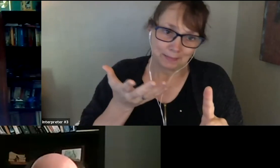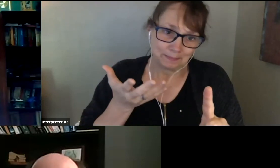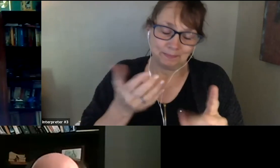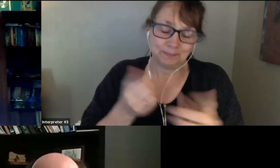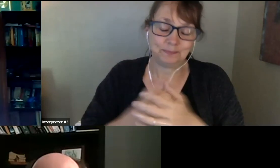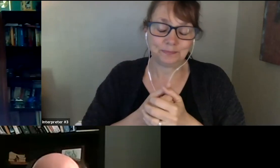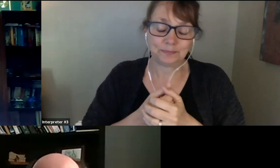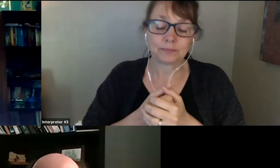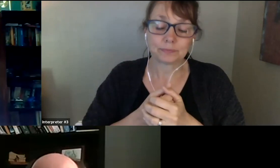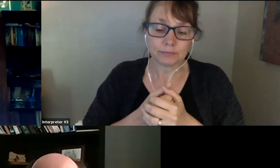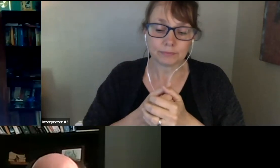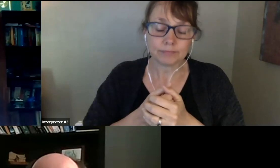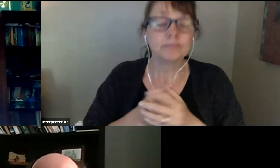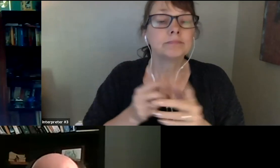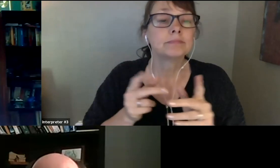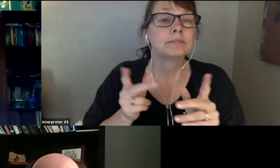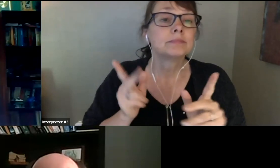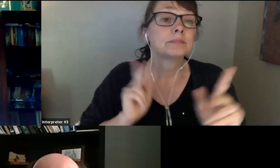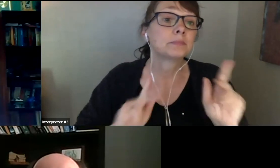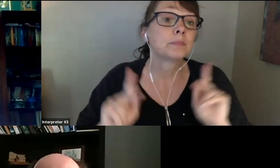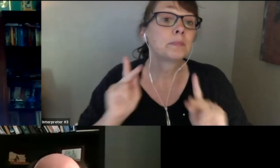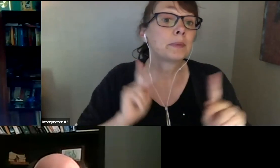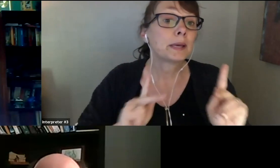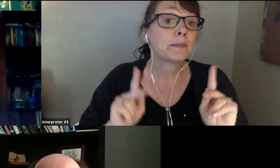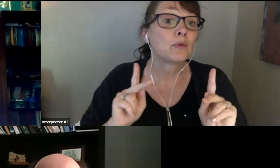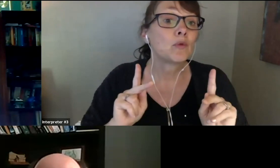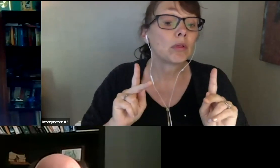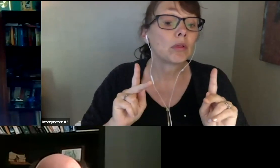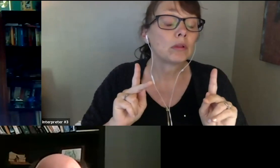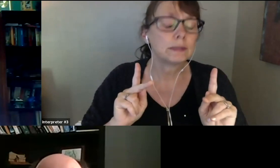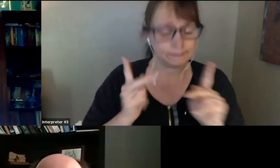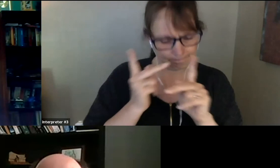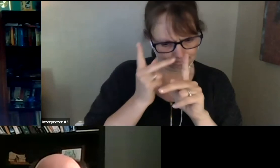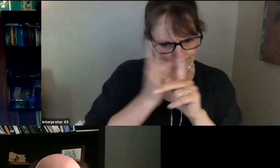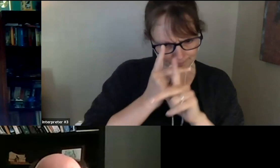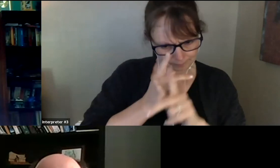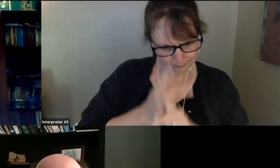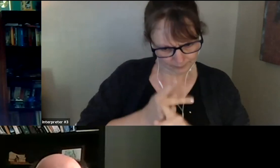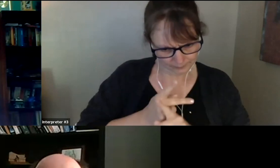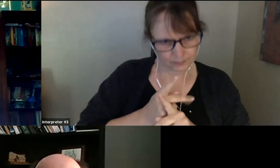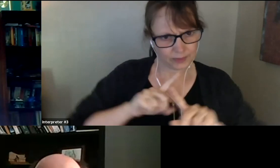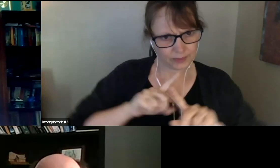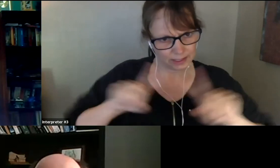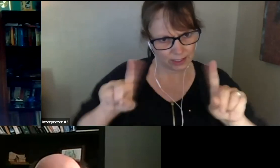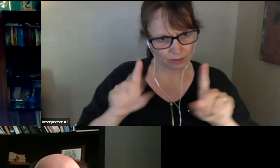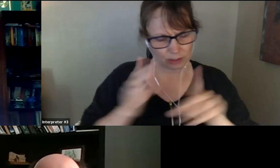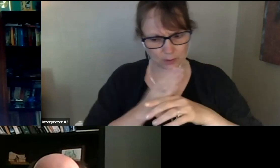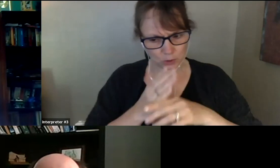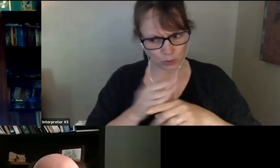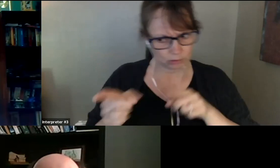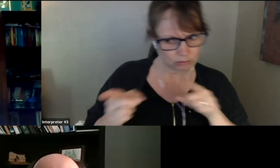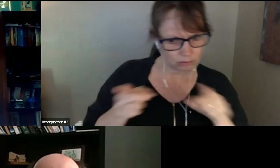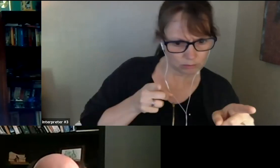to make: People make the quick equation of differences in award rates to bias in review,